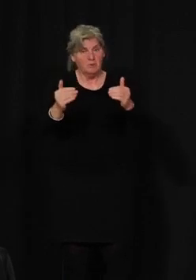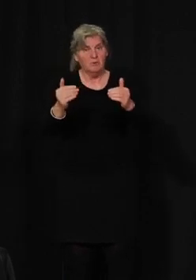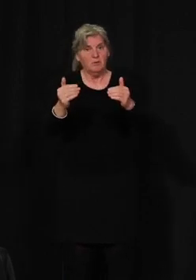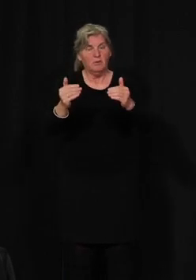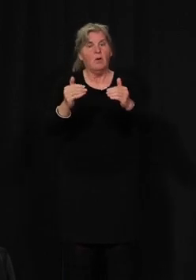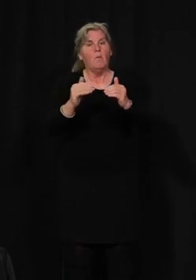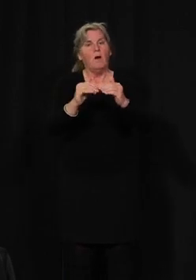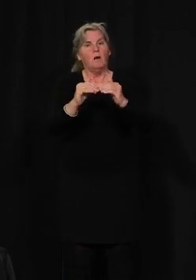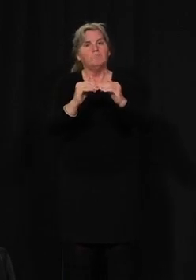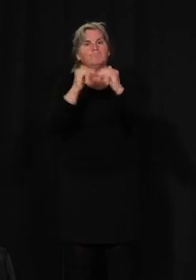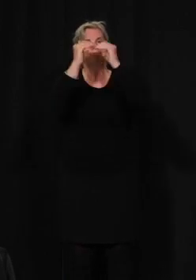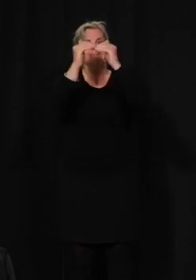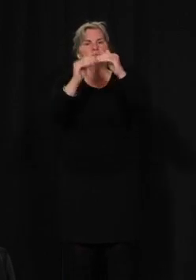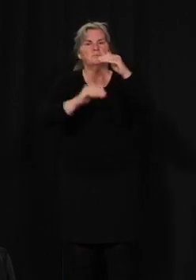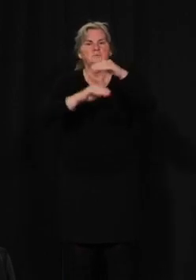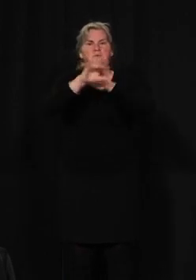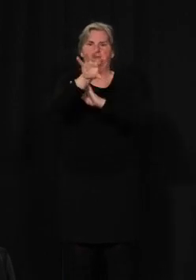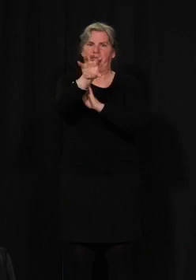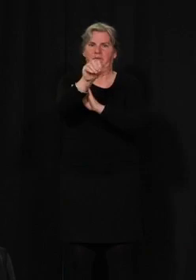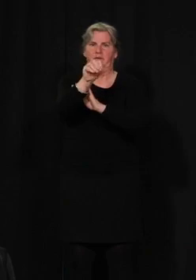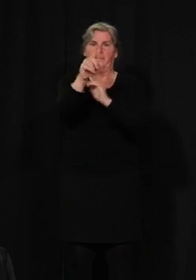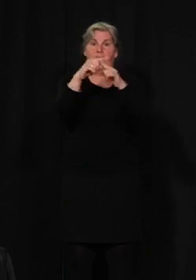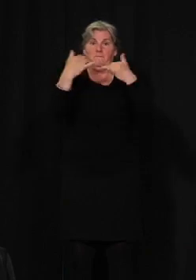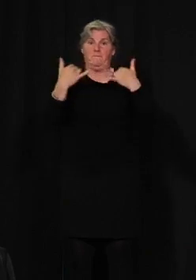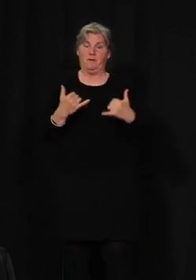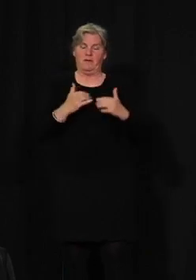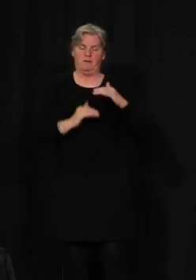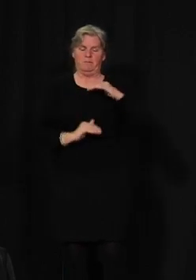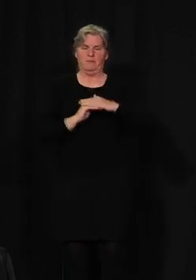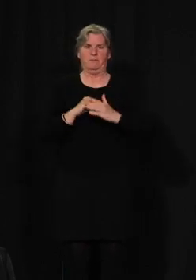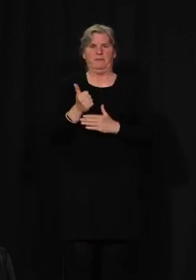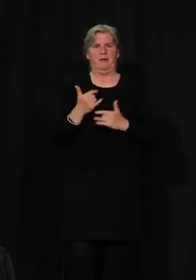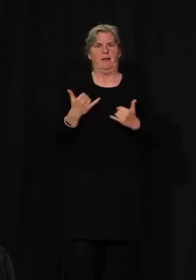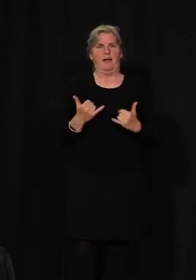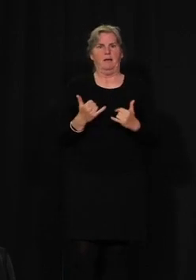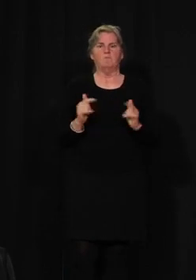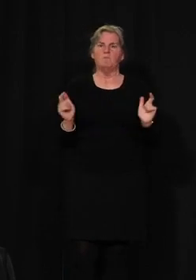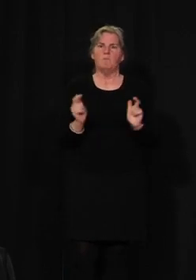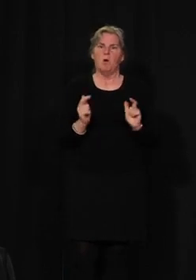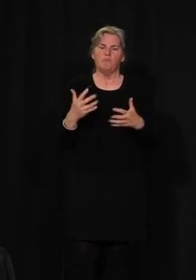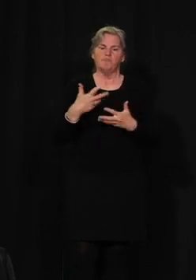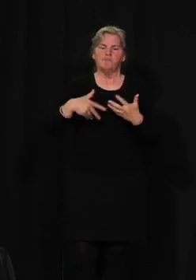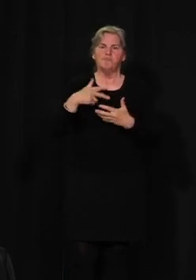is as of July first. For the moment, please keep thoe gatherings of small and well